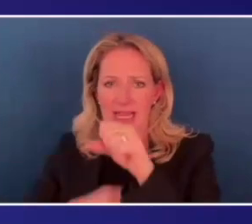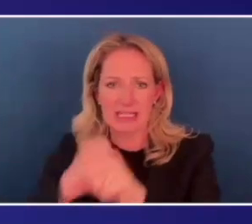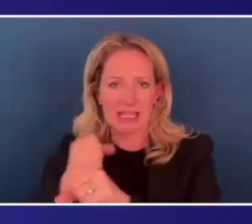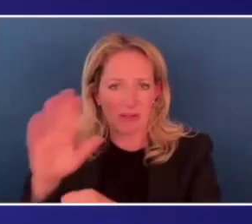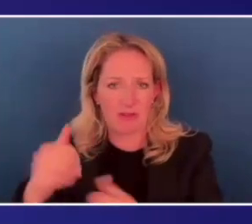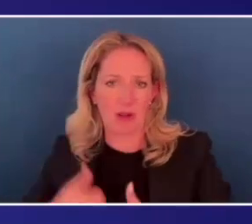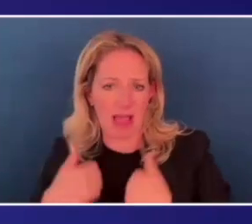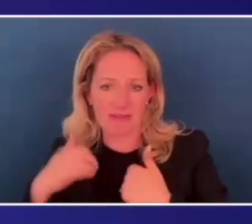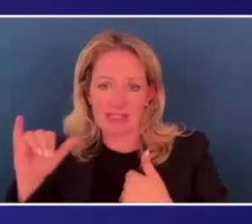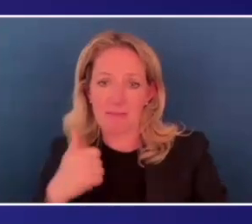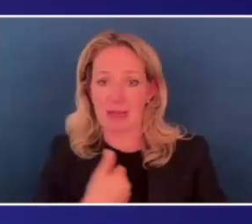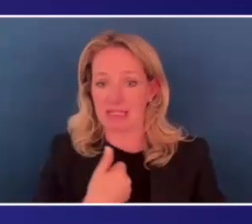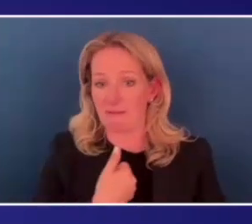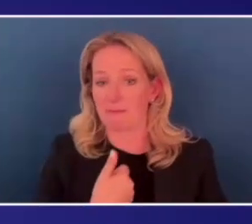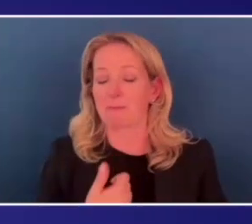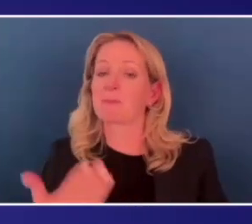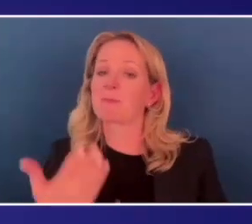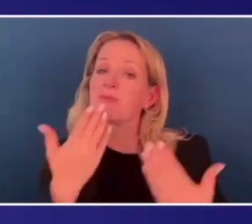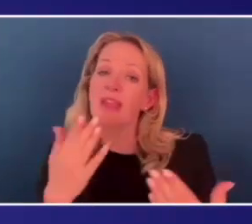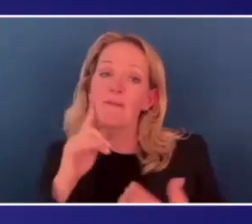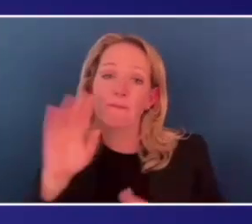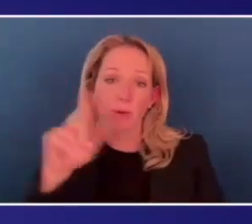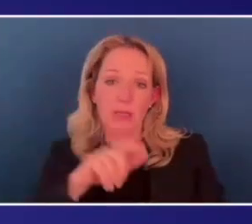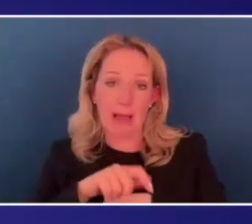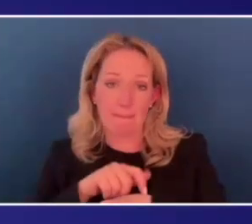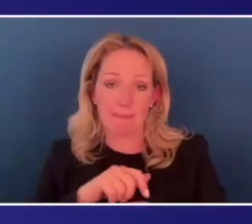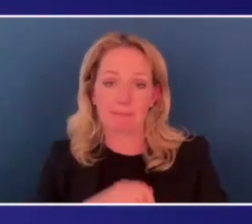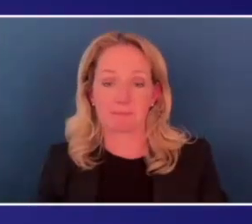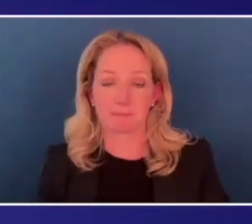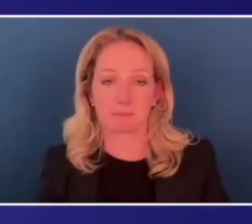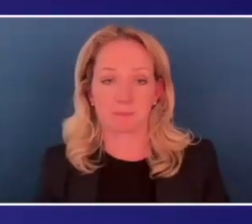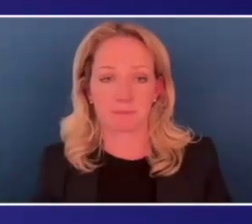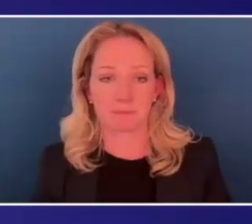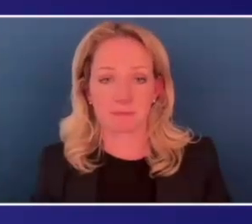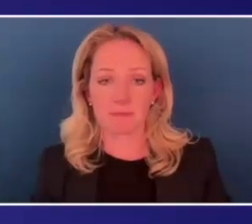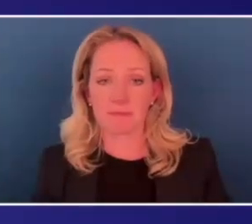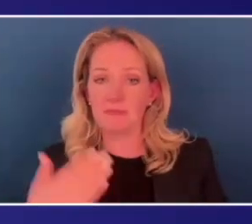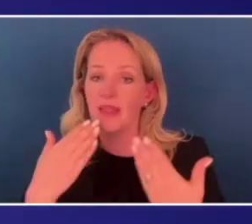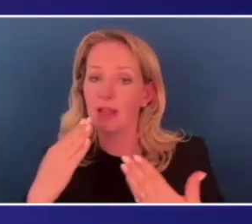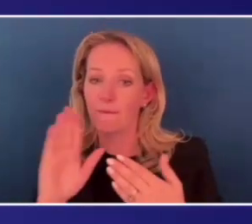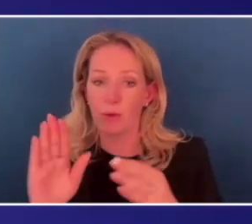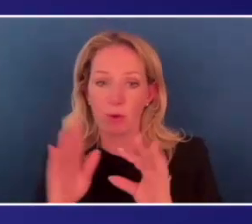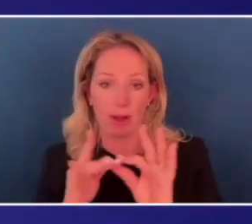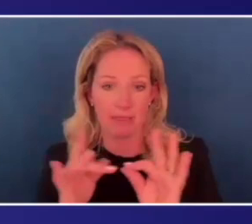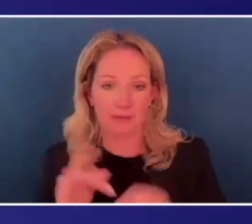Thank you for your comments.